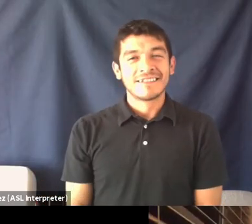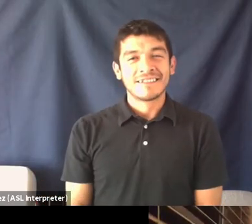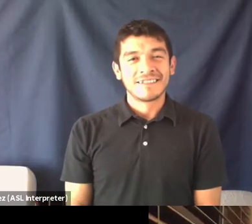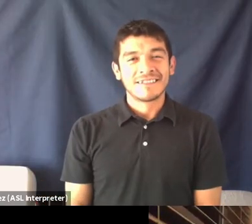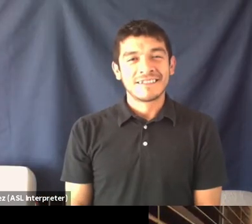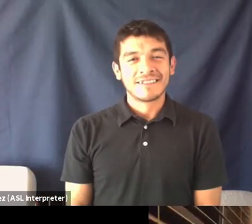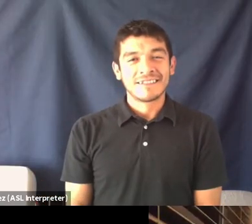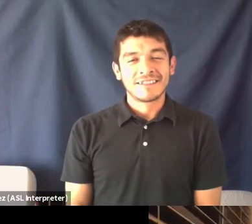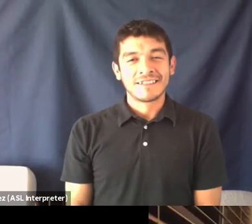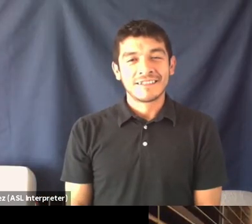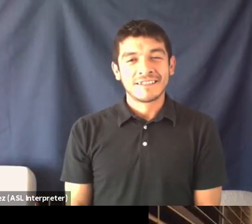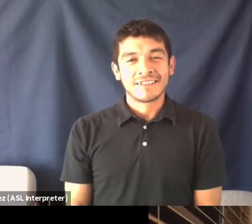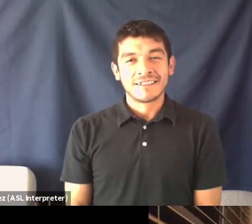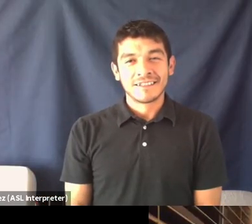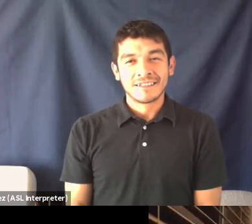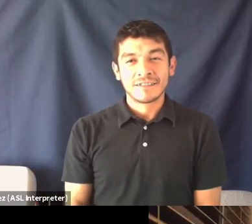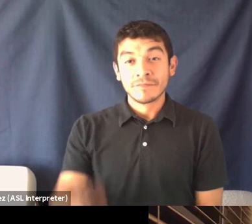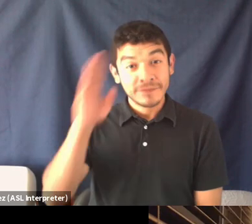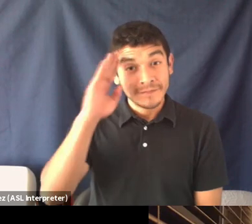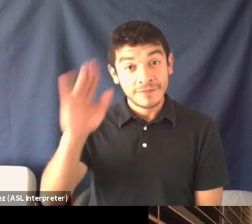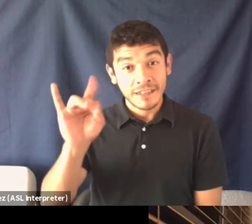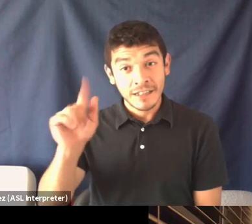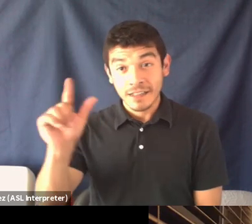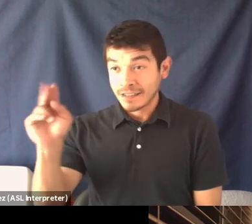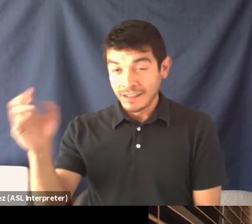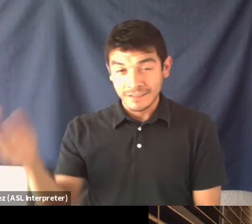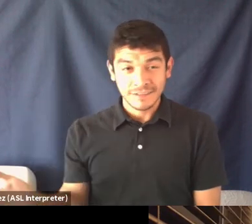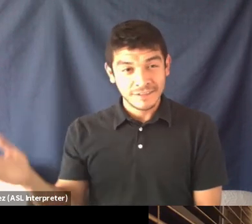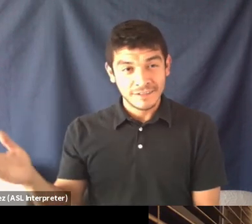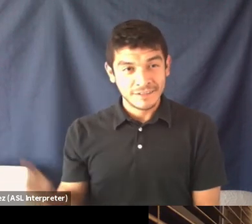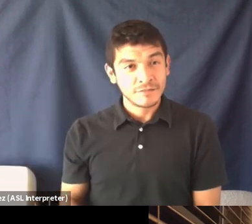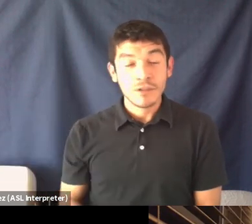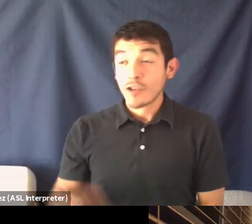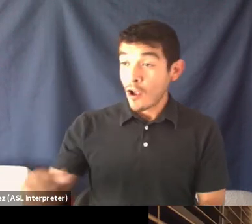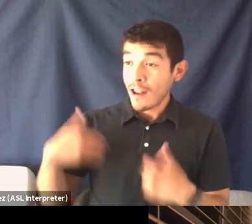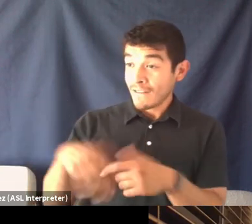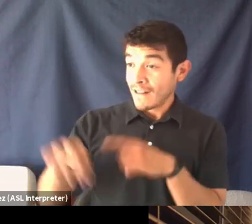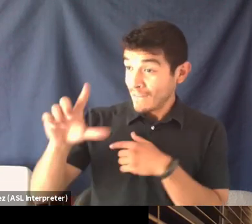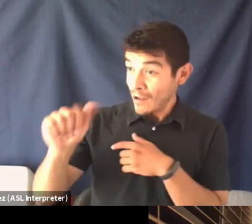Hello, hello IDA, hello Anne. So you live in Florida, as I recall.